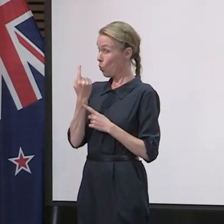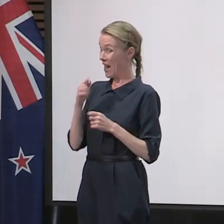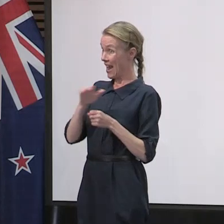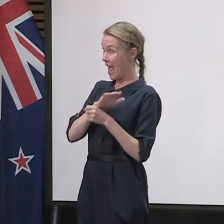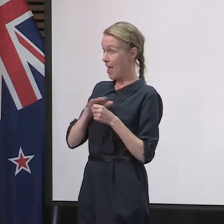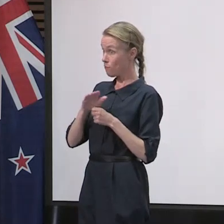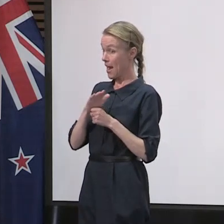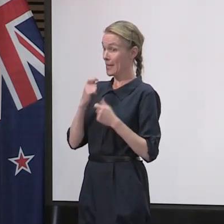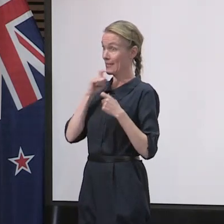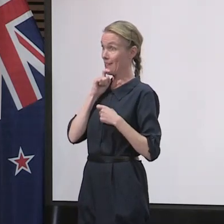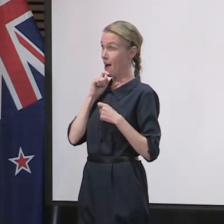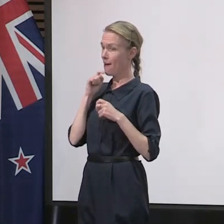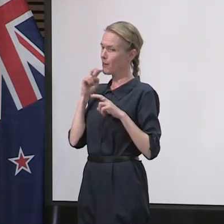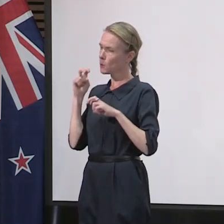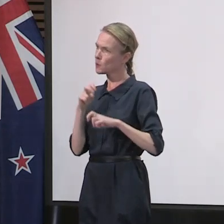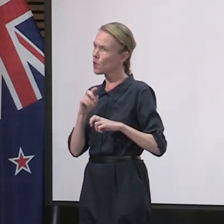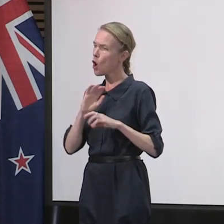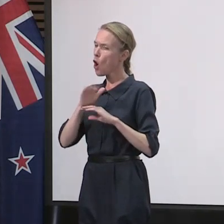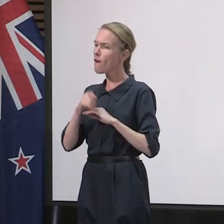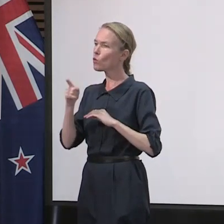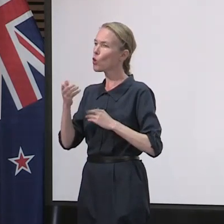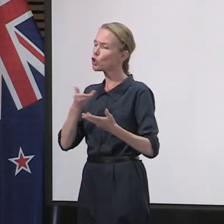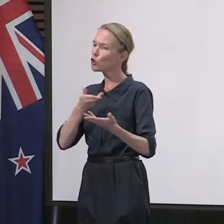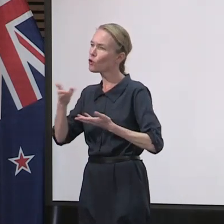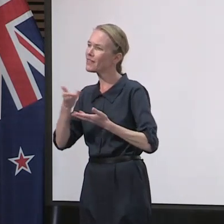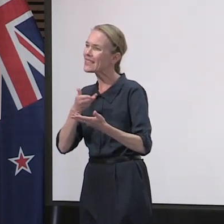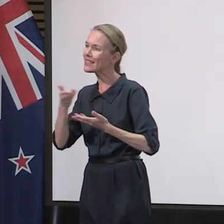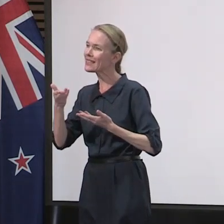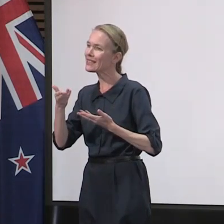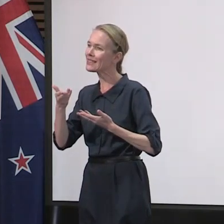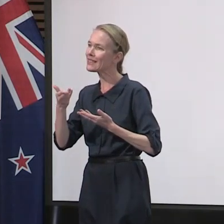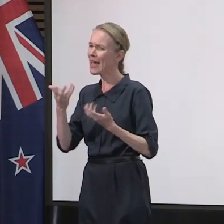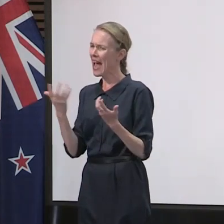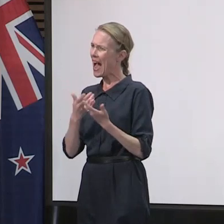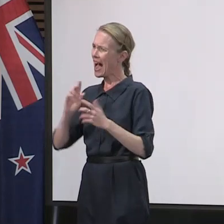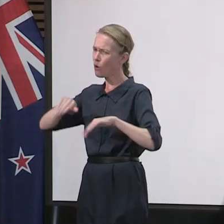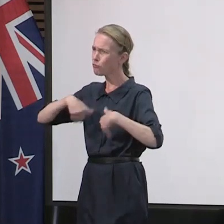capturing and amplifying some of the changes that happened